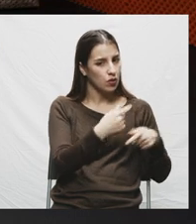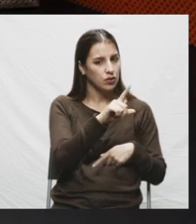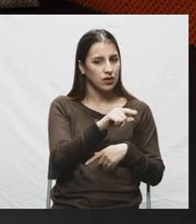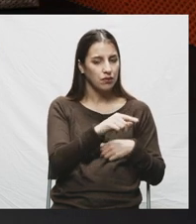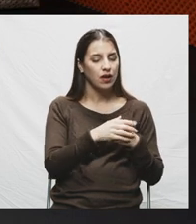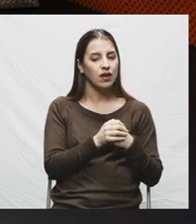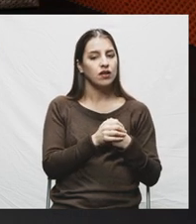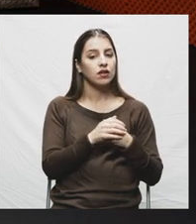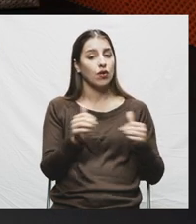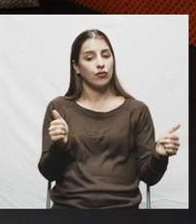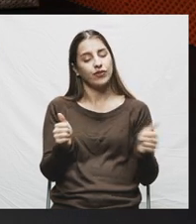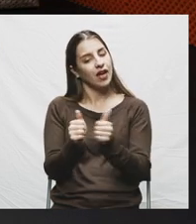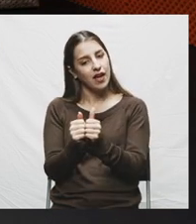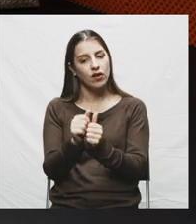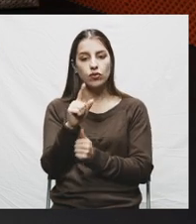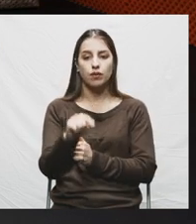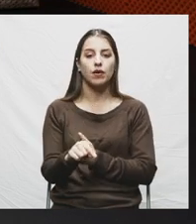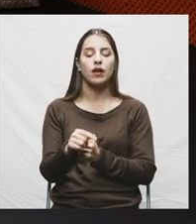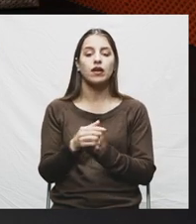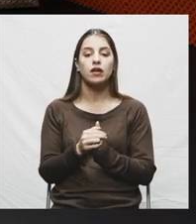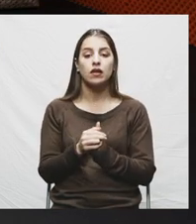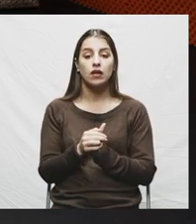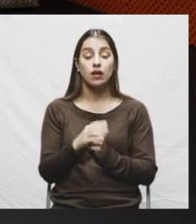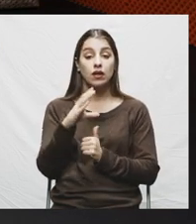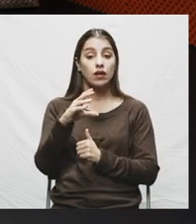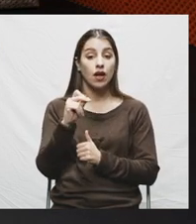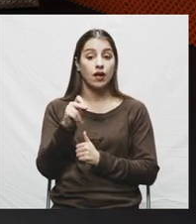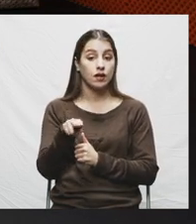So, Irène Hultman, and also Dennis O'Connor coming from Cunningham,